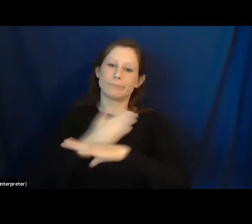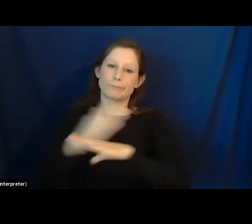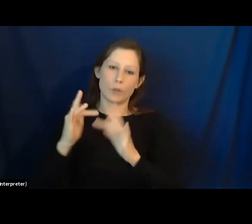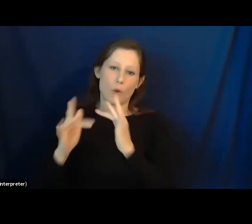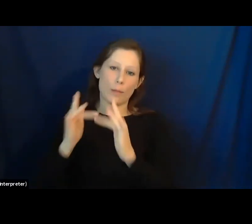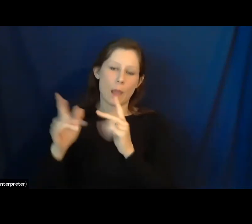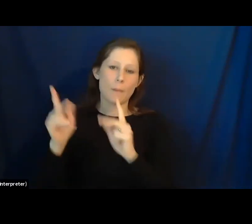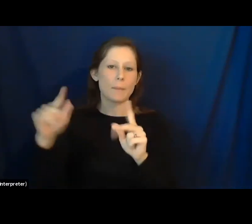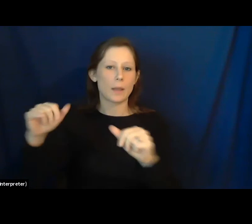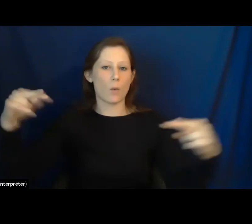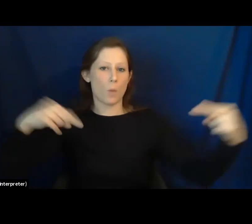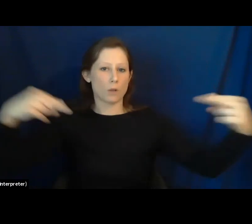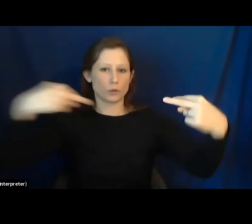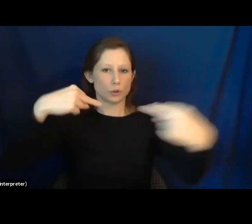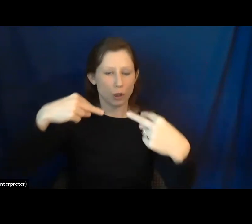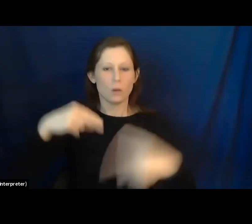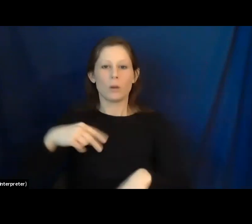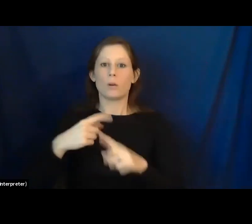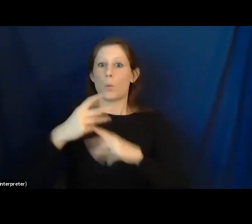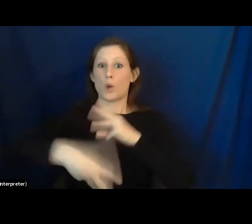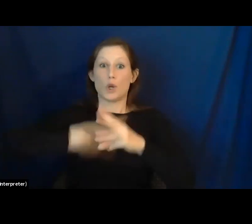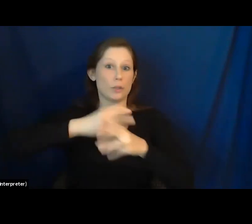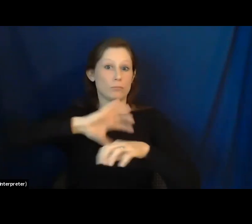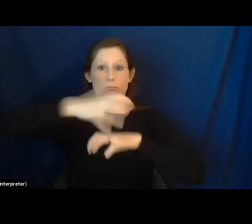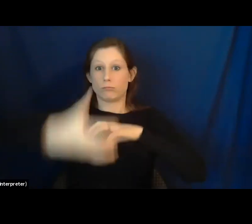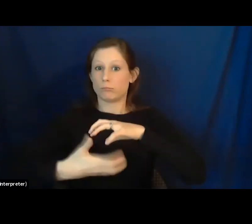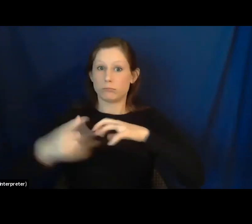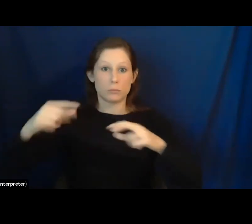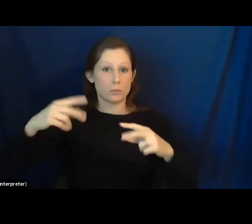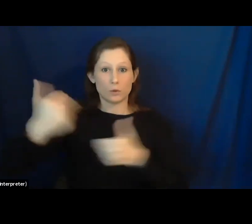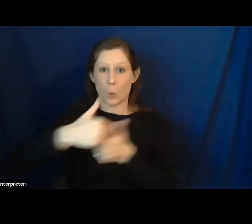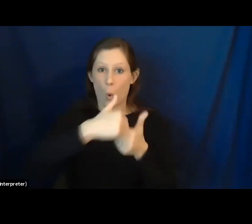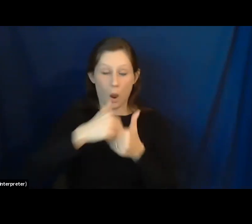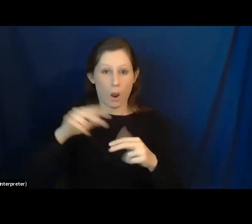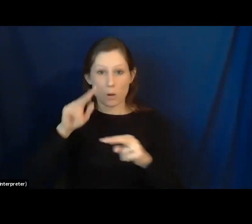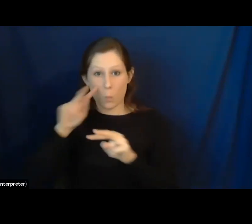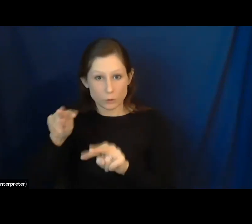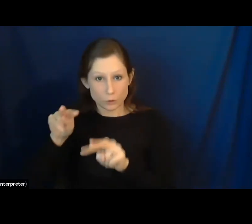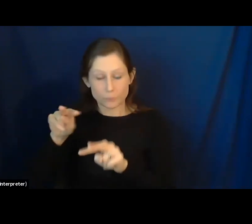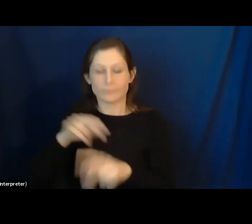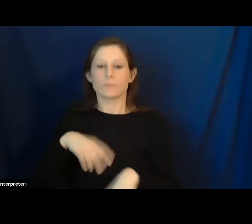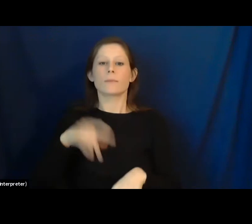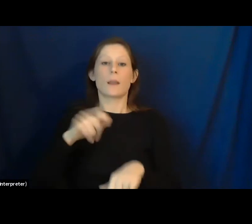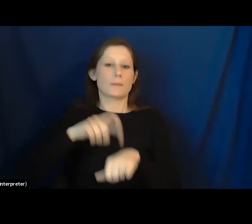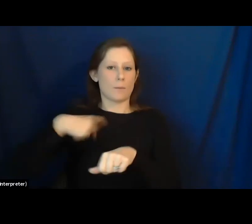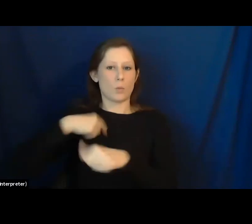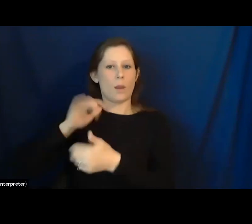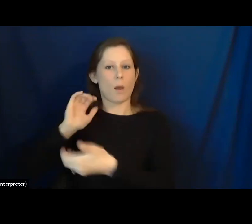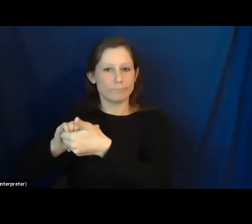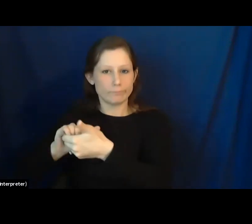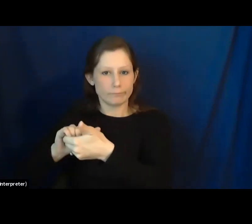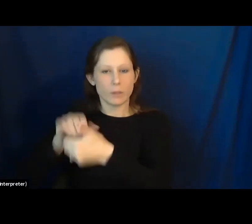from the world over. We actually partnered with MindsEye at that time to produce an audio